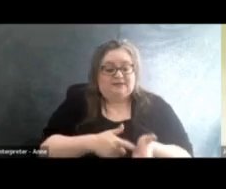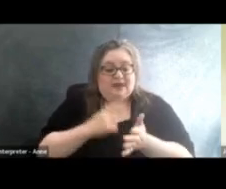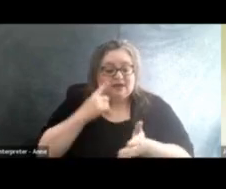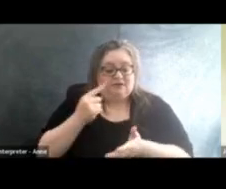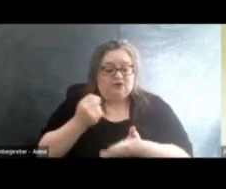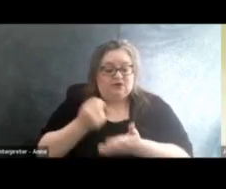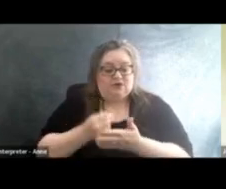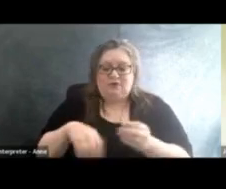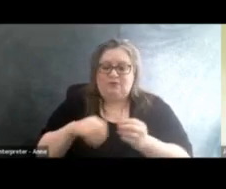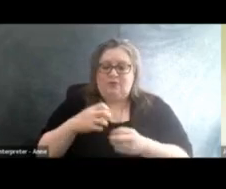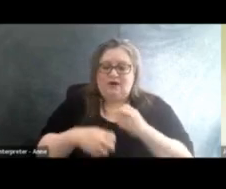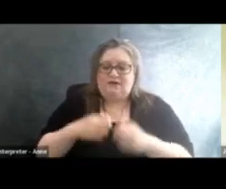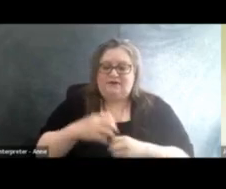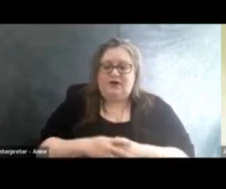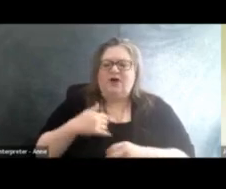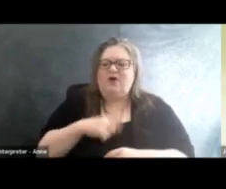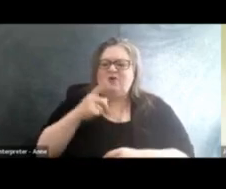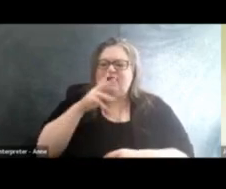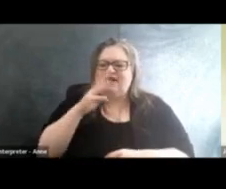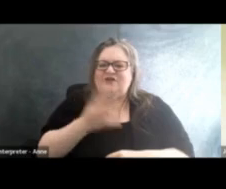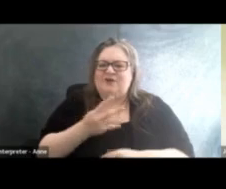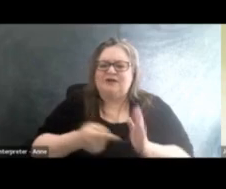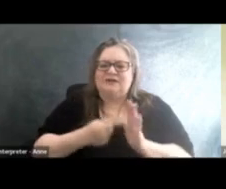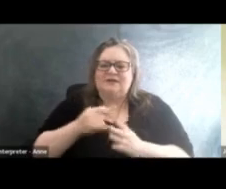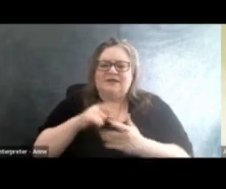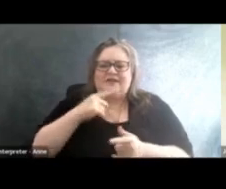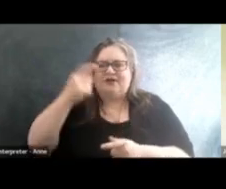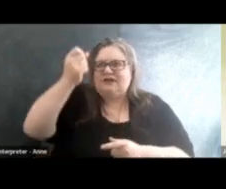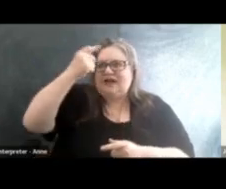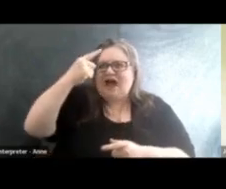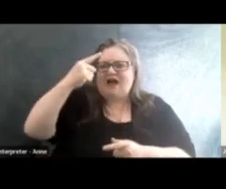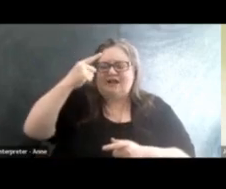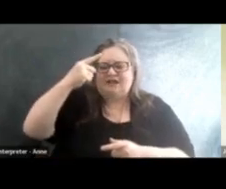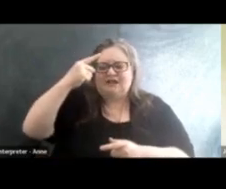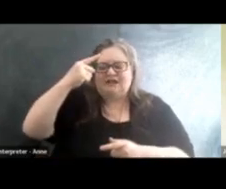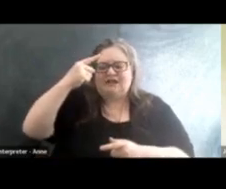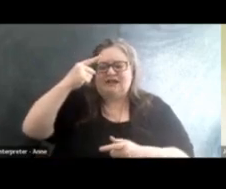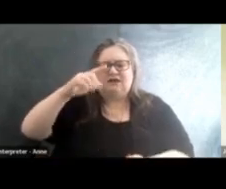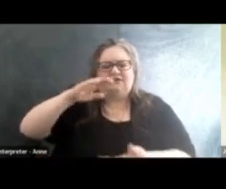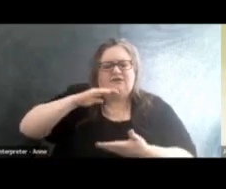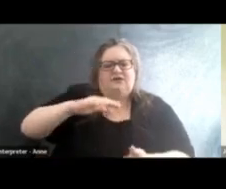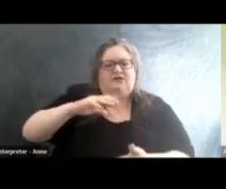difficult we we ignore sometimes that there is a cognitive load to our typical treatment, one we